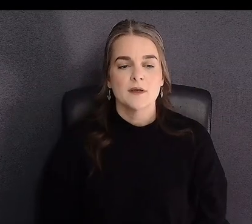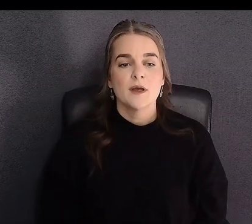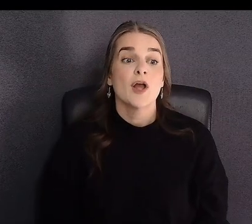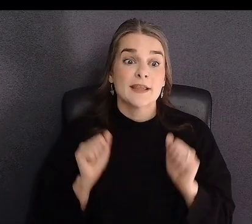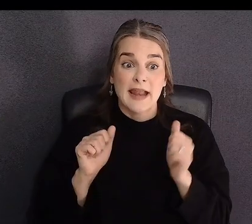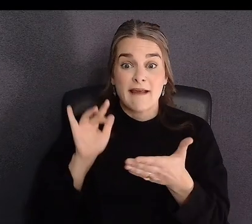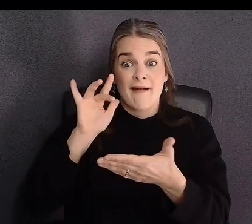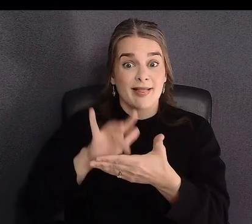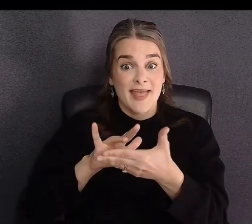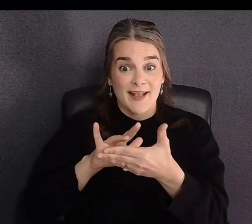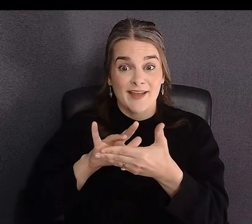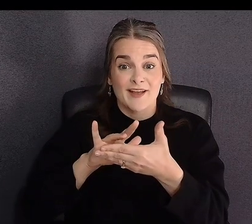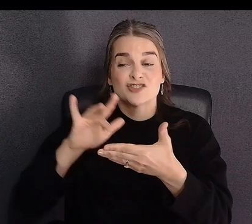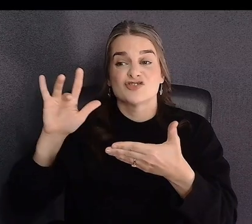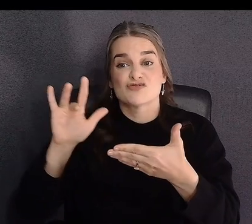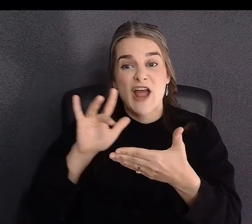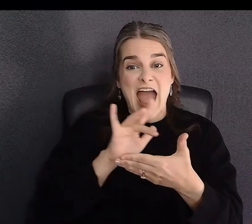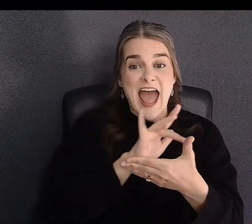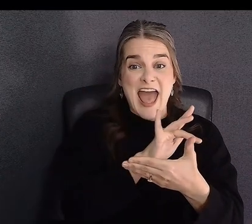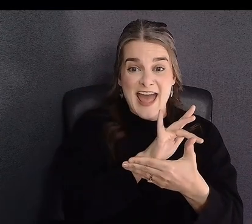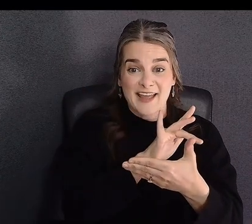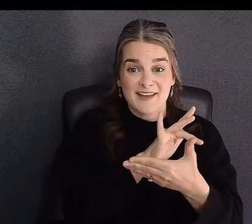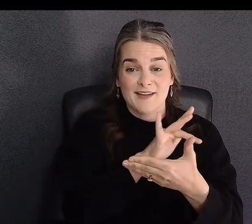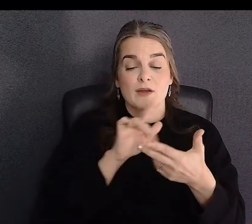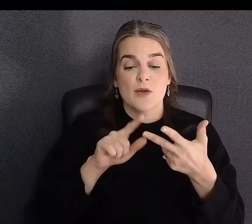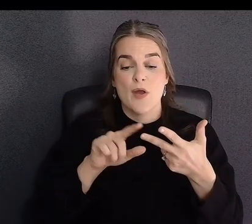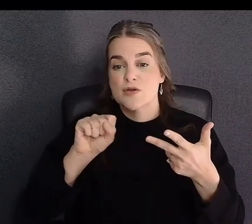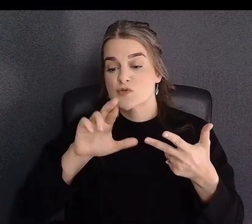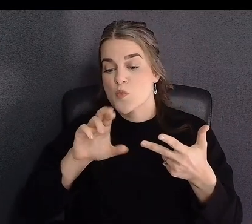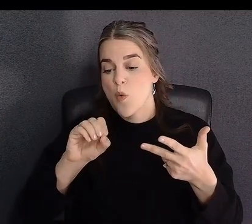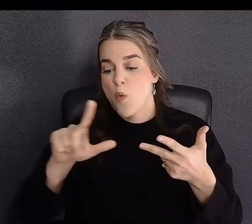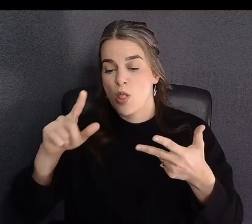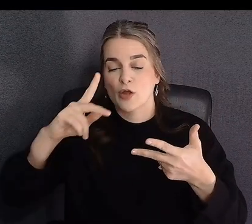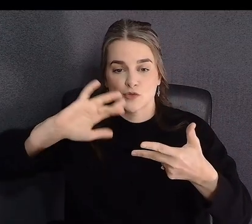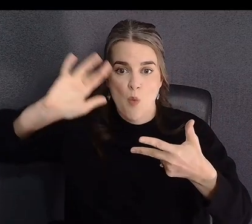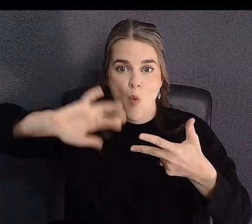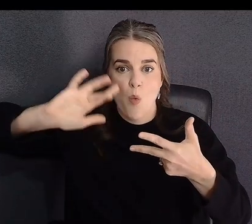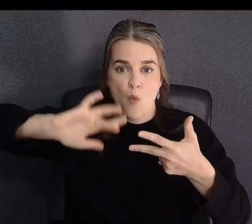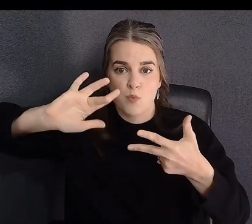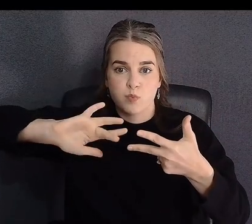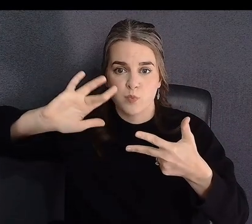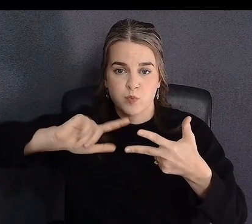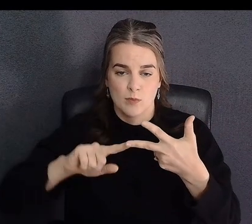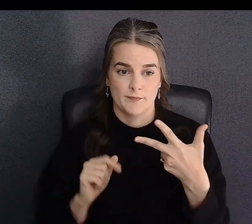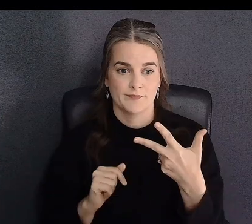You can get a keyboard put up and then you can type stuff out. I also like to use this with people's voices, if they can,